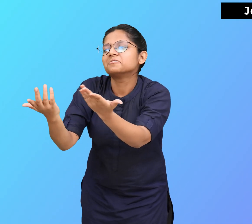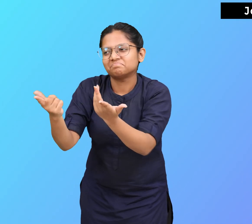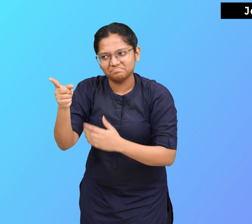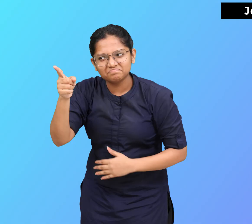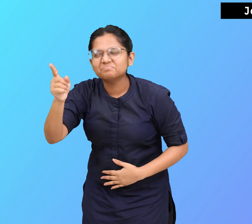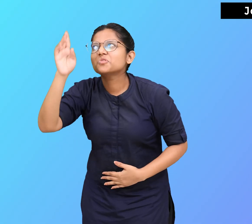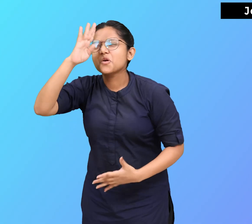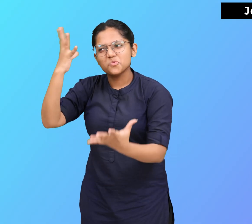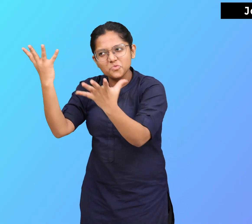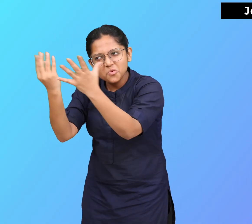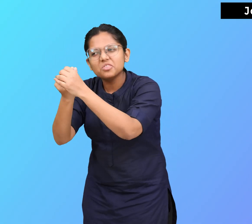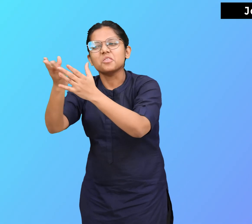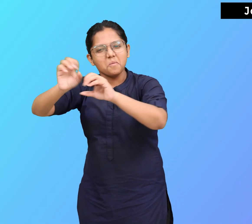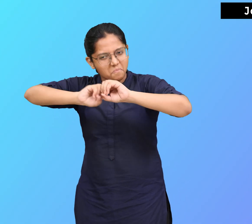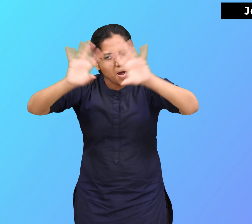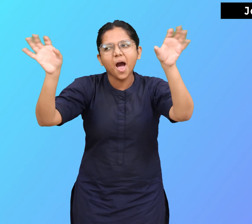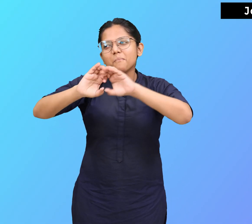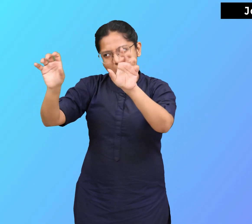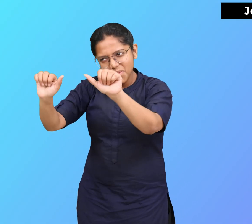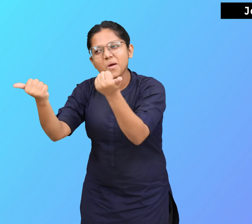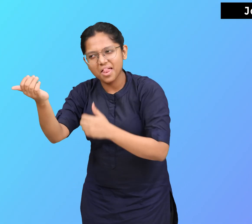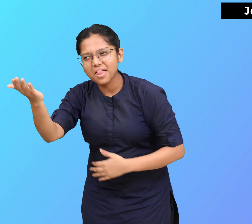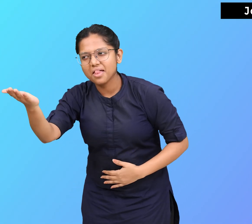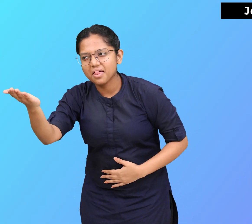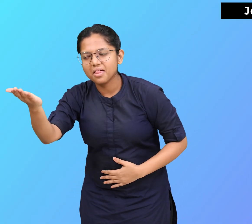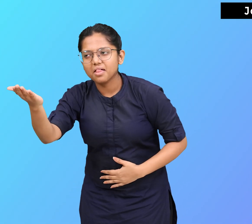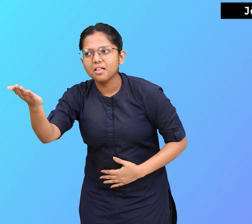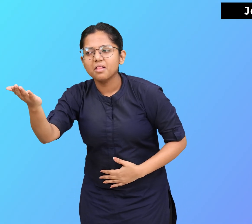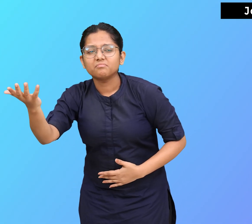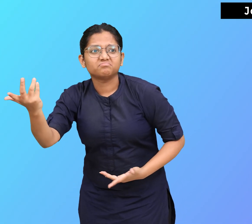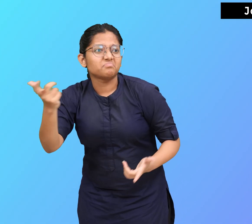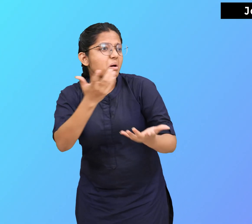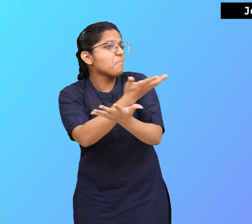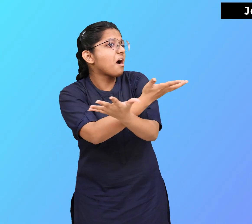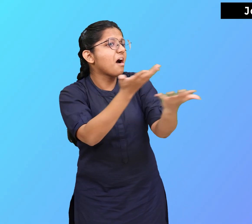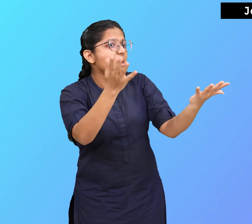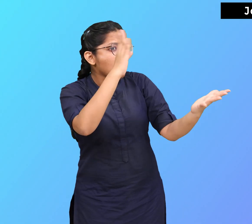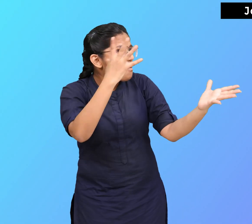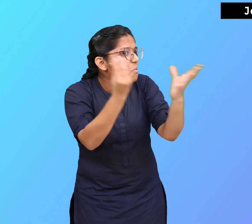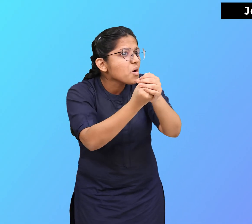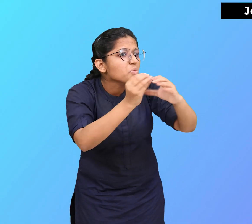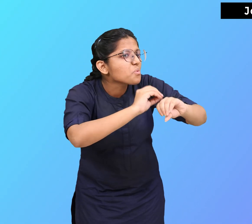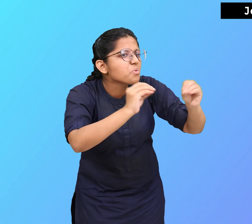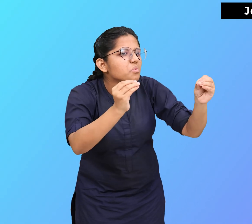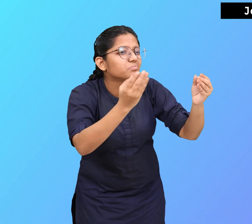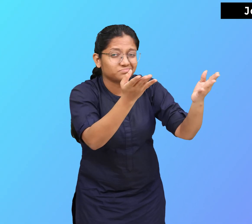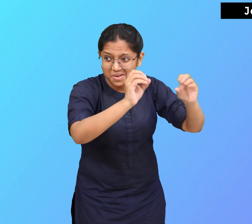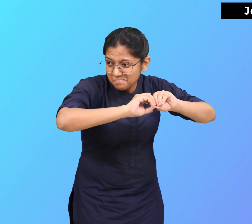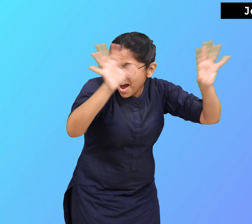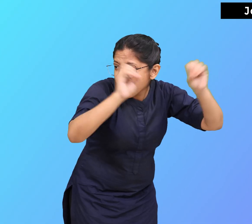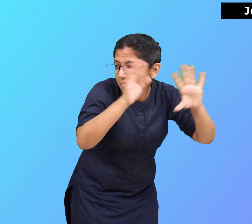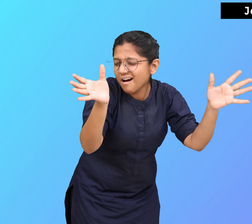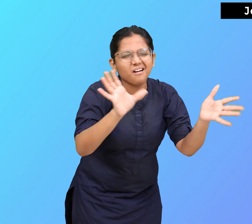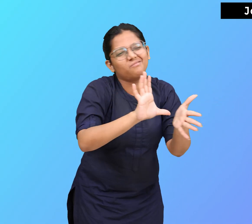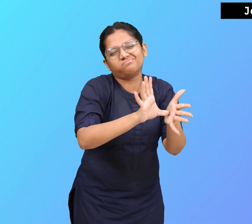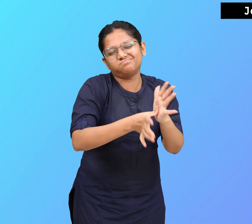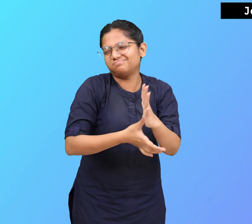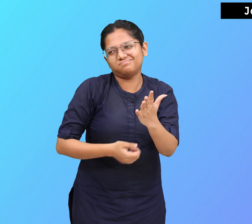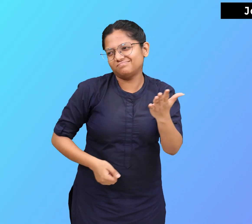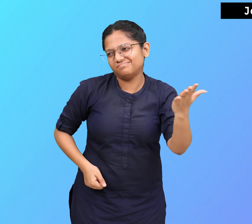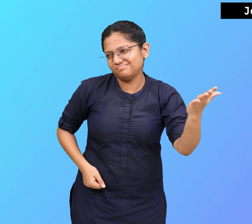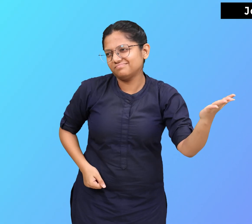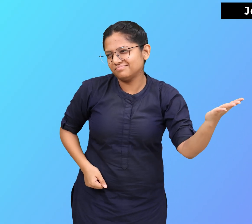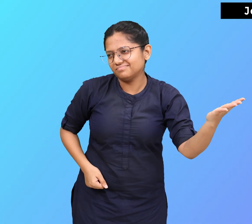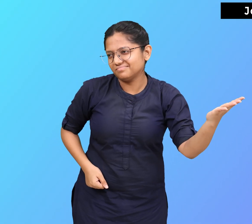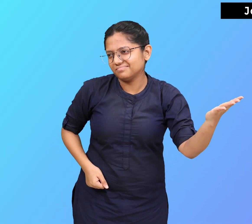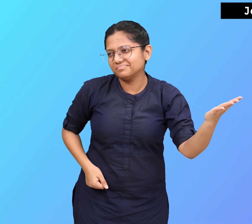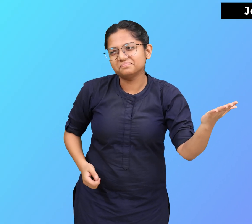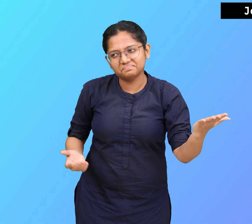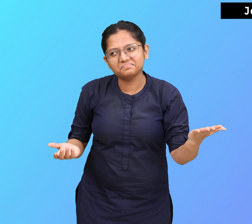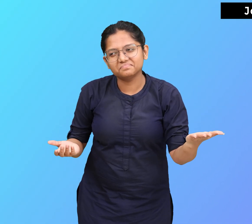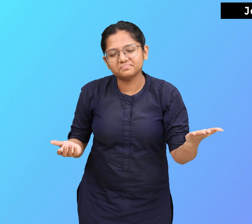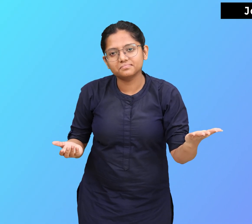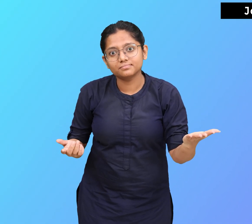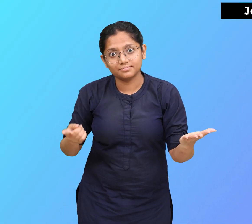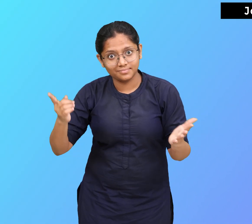No one can do these miraculous signs that you do unless they have God’s help.”